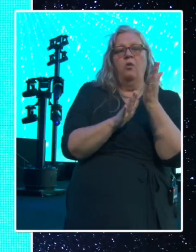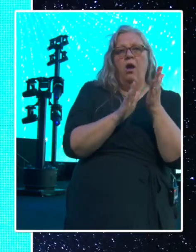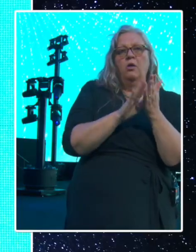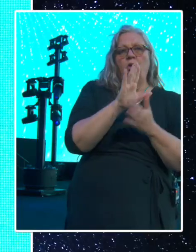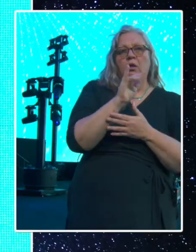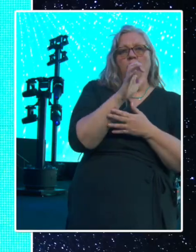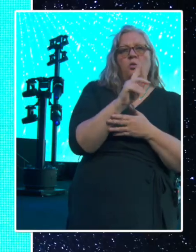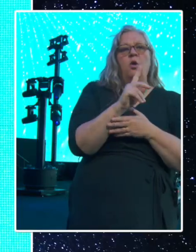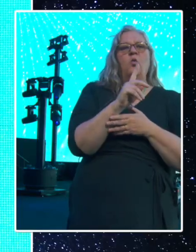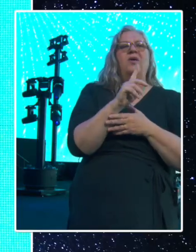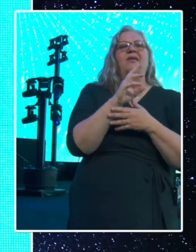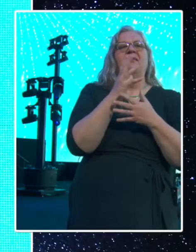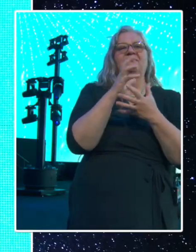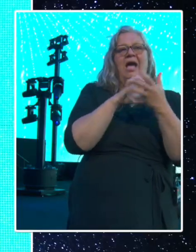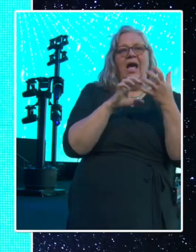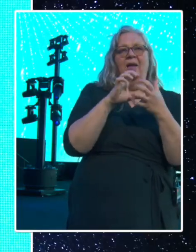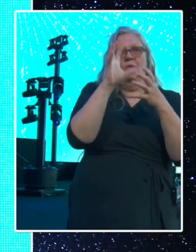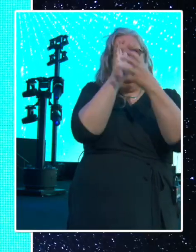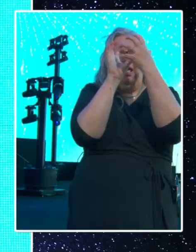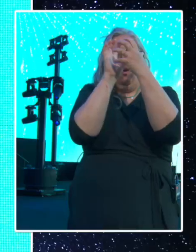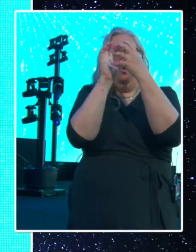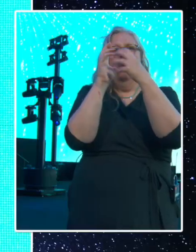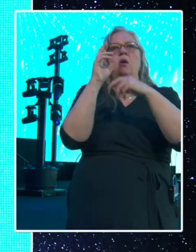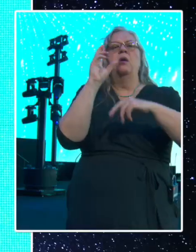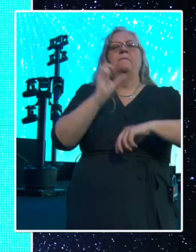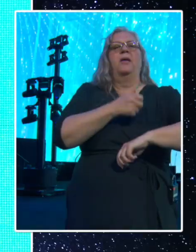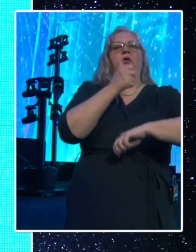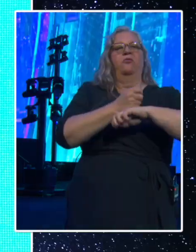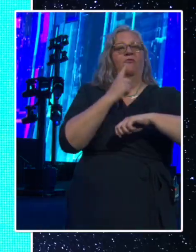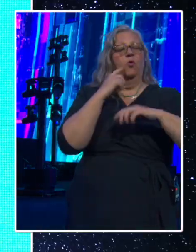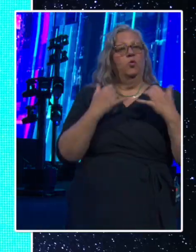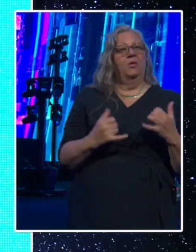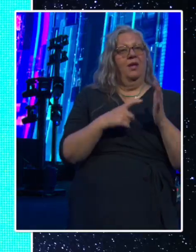and how you run your workloads with a hybrid cloud built for today's demands.